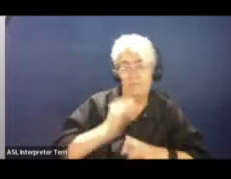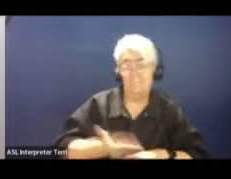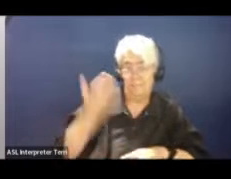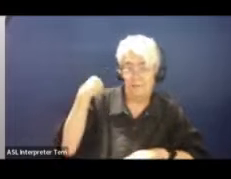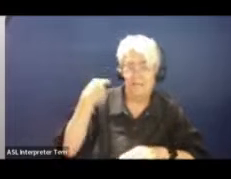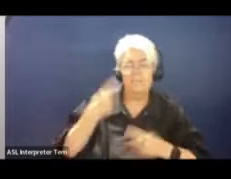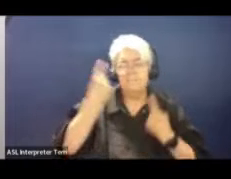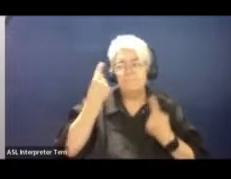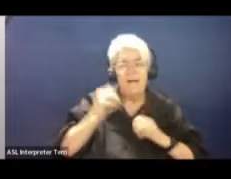differently in your future.